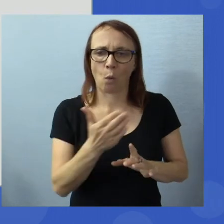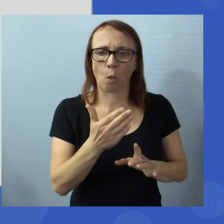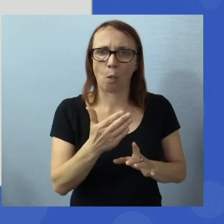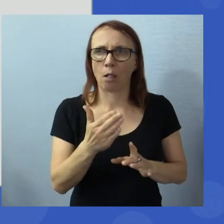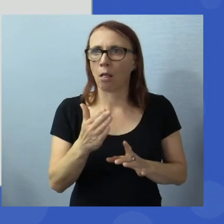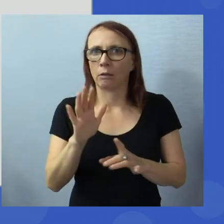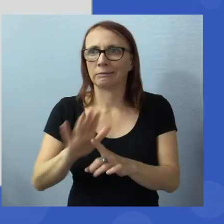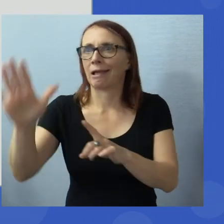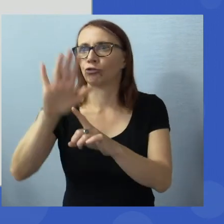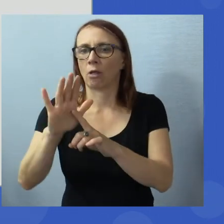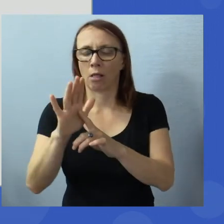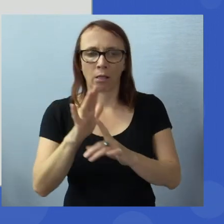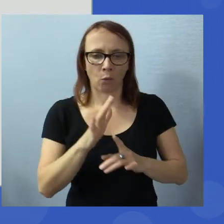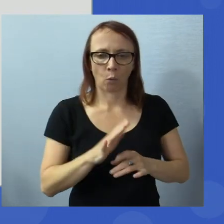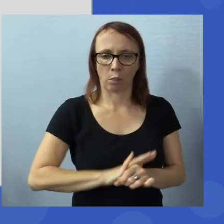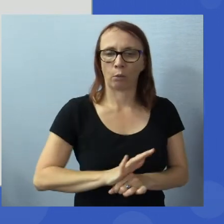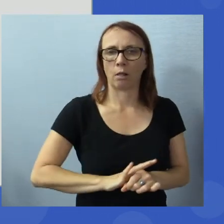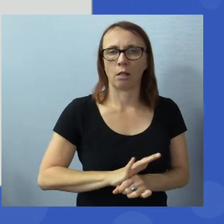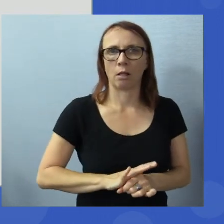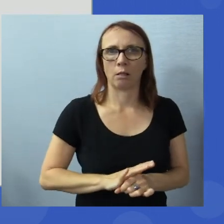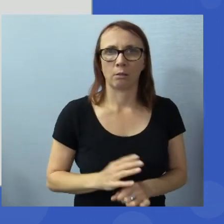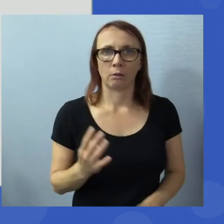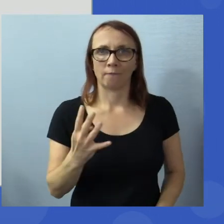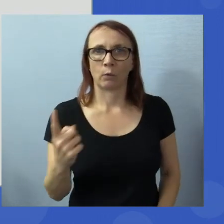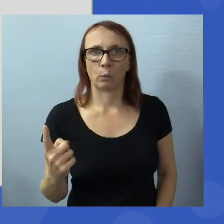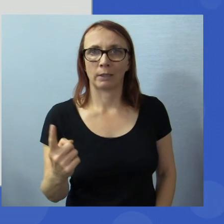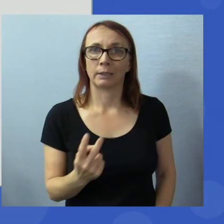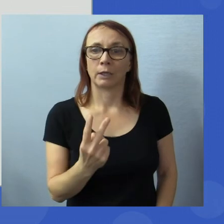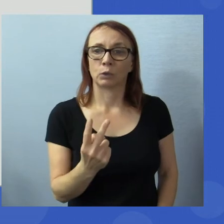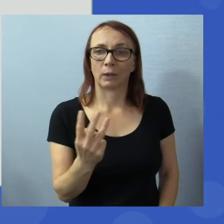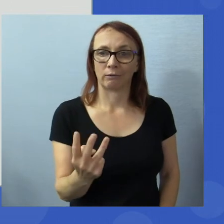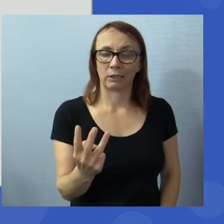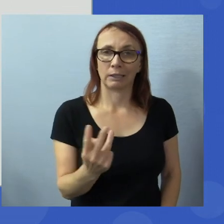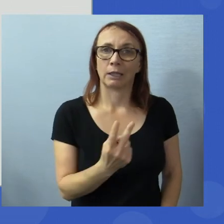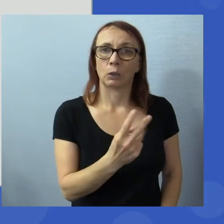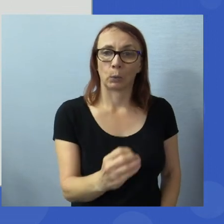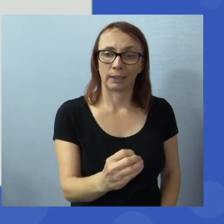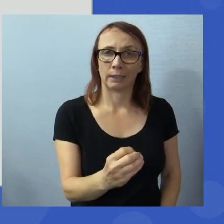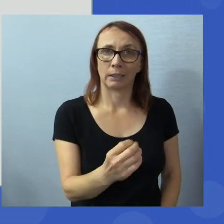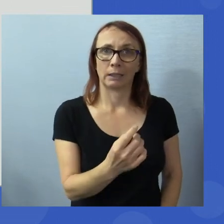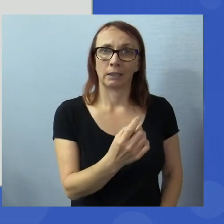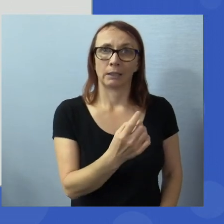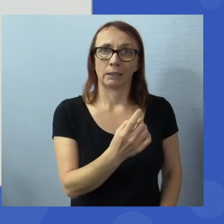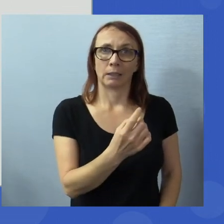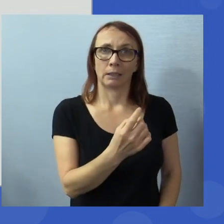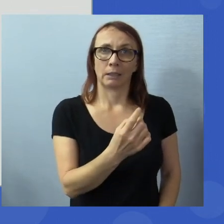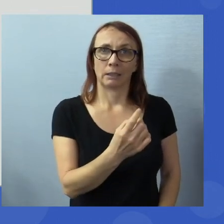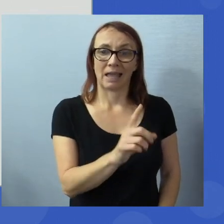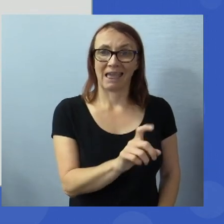local authorities 41 percent strongly agree with that statement 23 percent agree 20 percent neither agree nor disagree 11 percent disagree